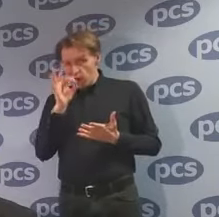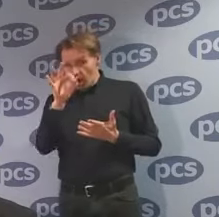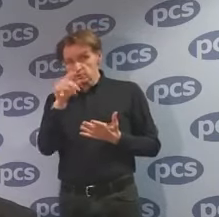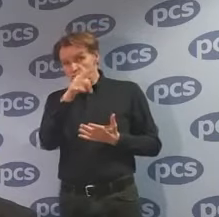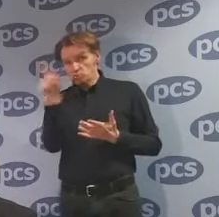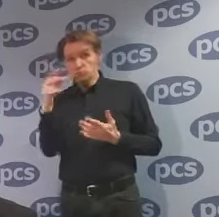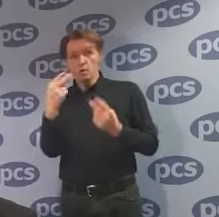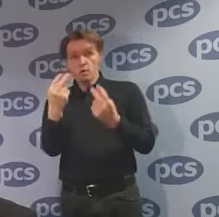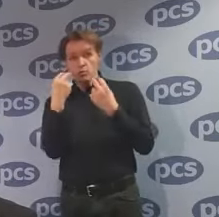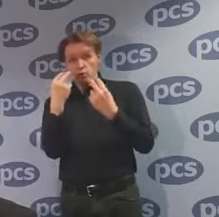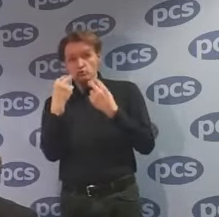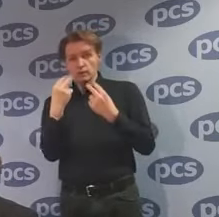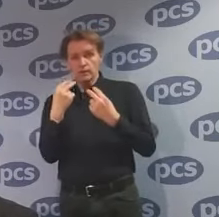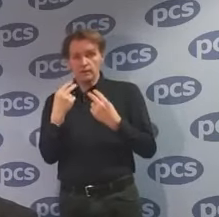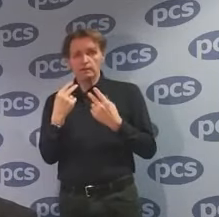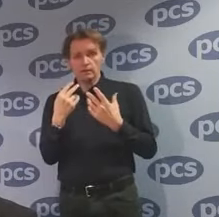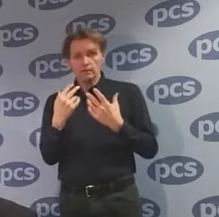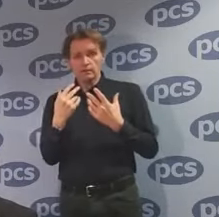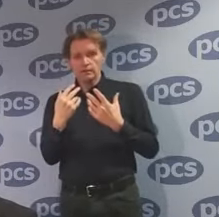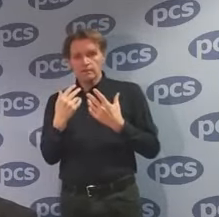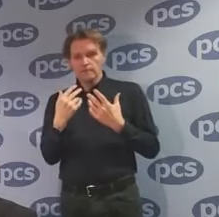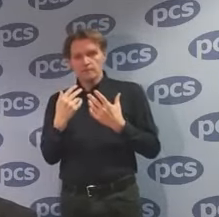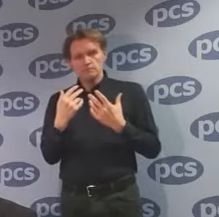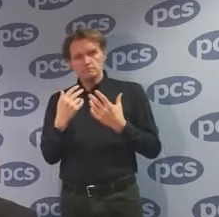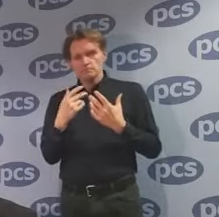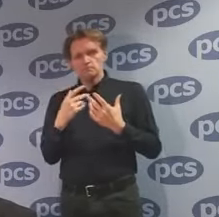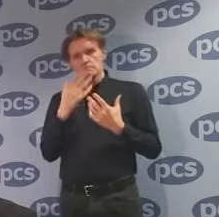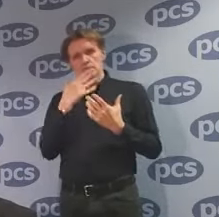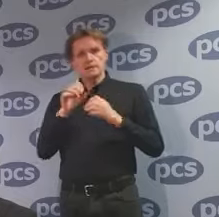your closing message to say what we'd like members to consider doing on the issue